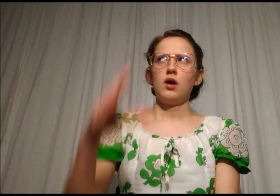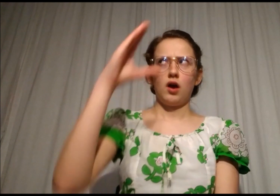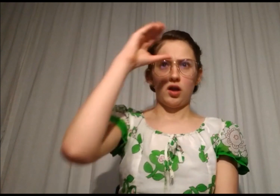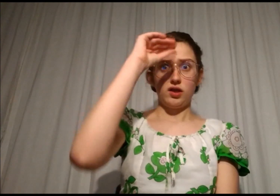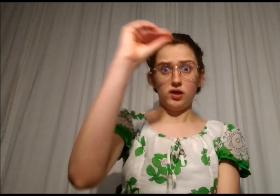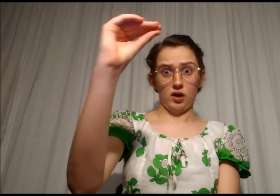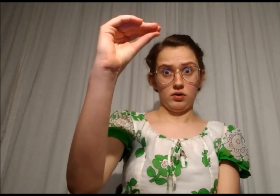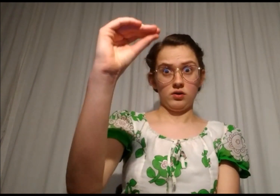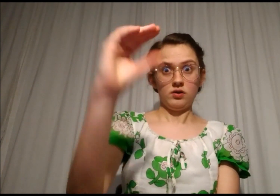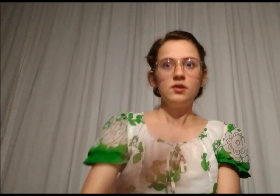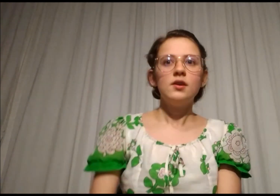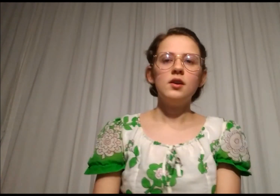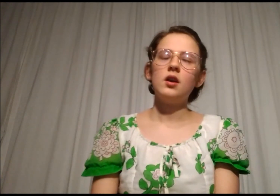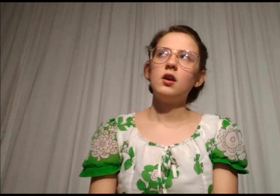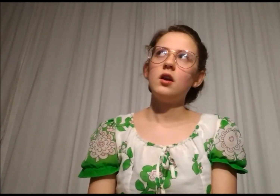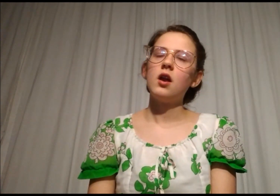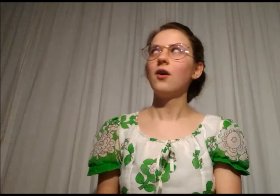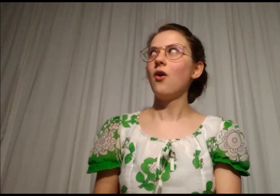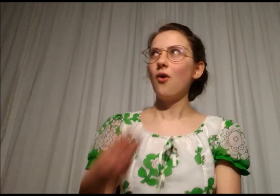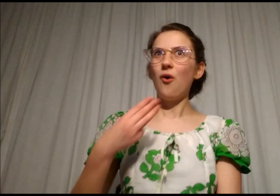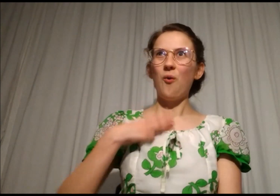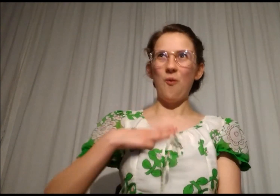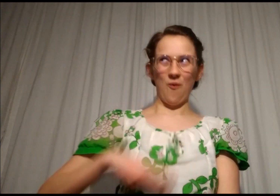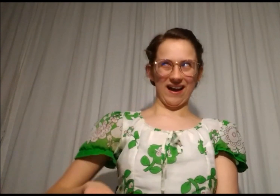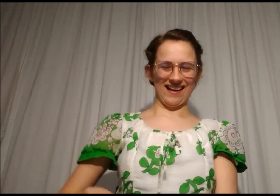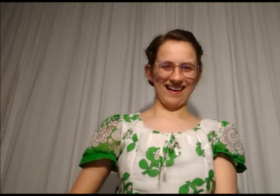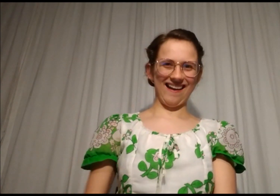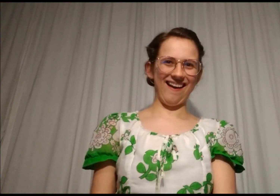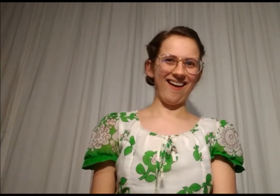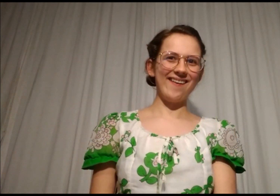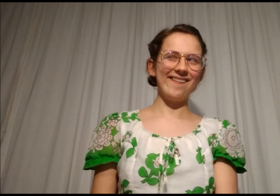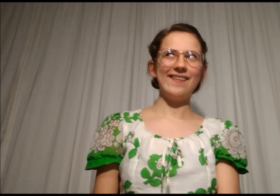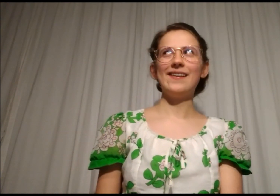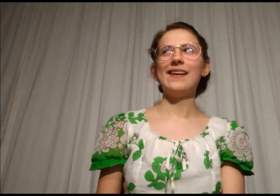Darcy George Wickham